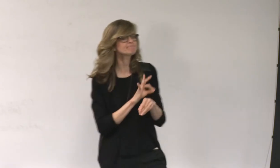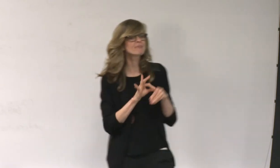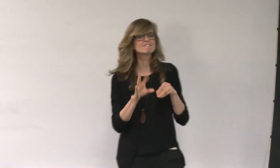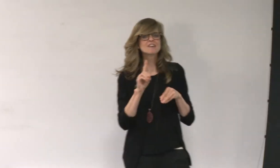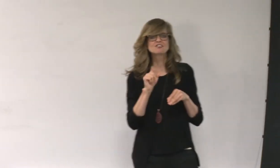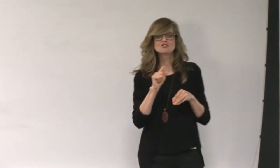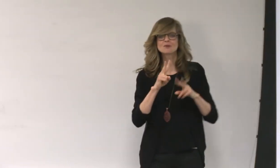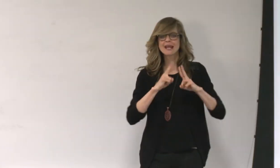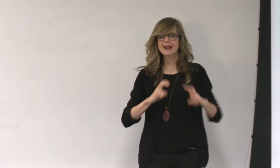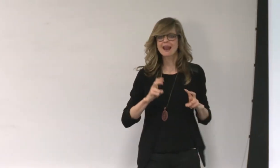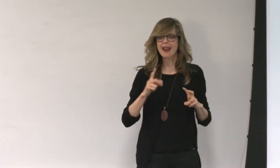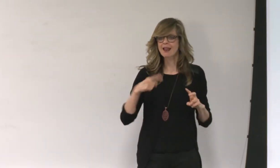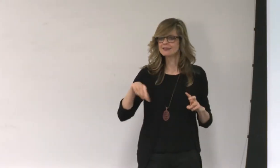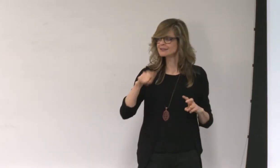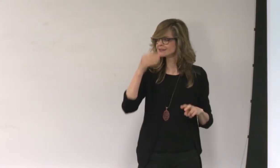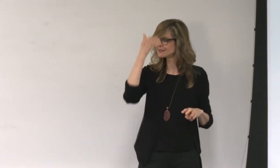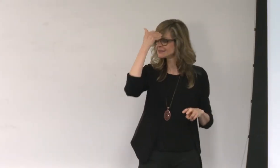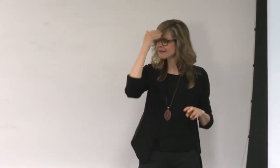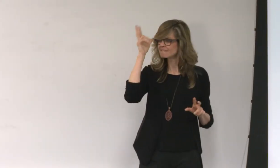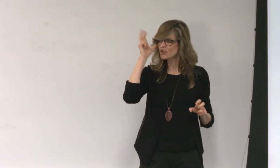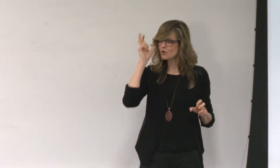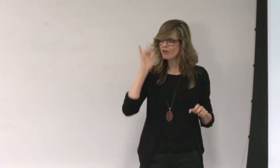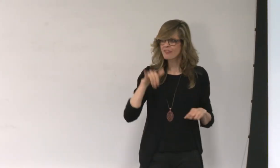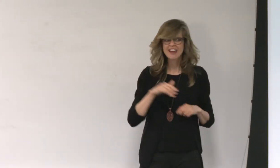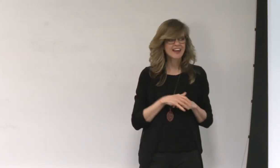FUNCTIONAL DATA ANALYSIS. HAVE YOU HEARD OF THAT BEFORE?